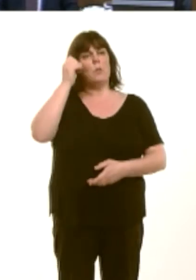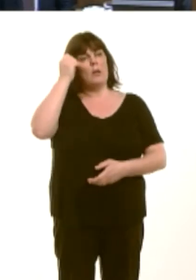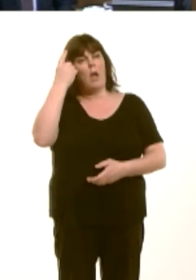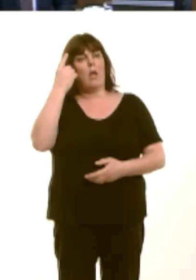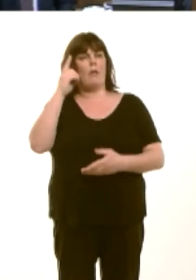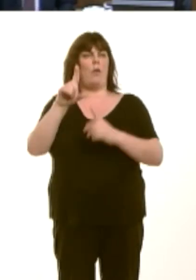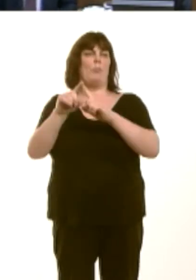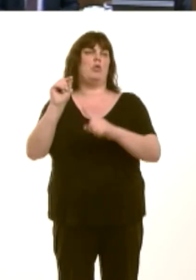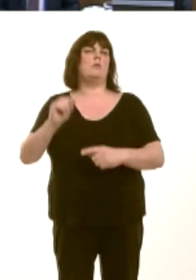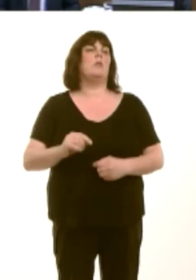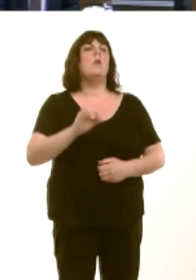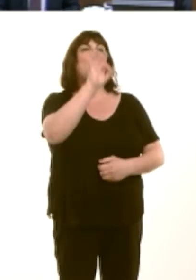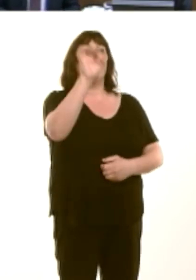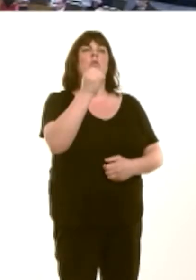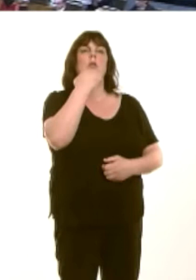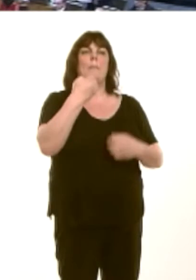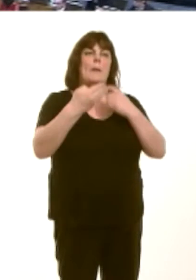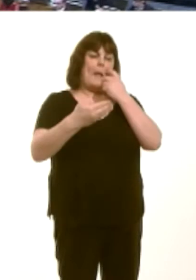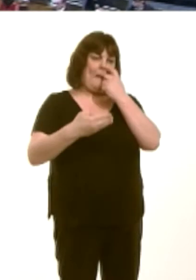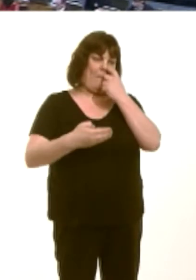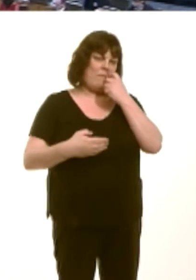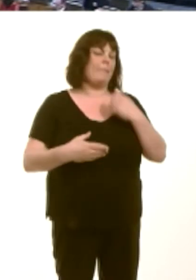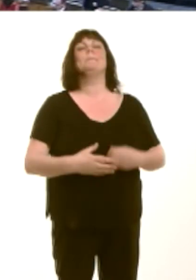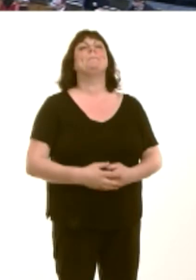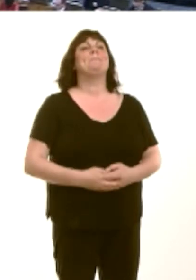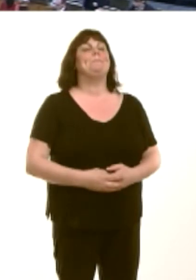Yr Arglwydd / Lord Elis-Thomas: 9.